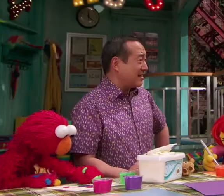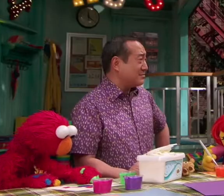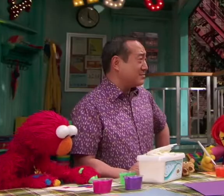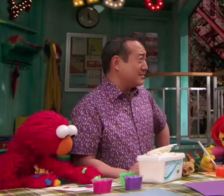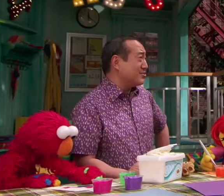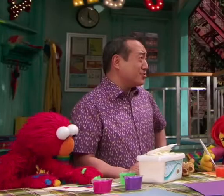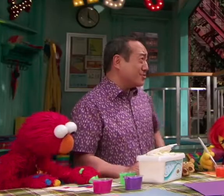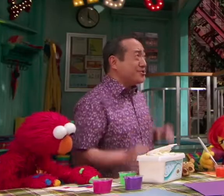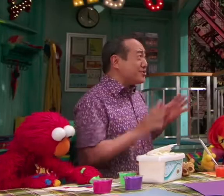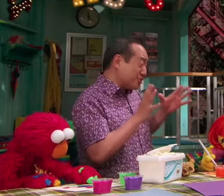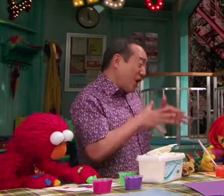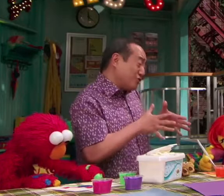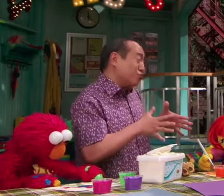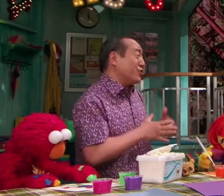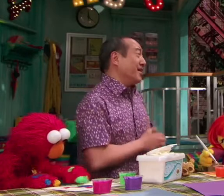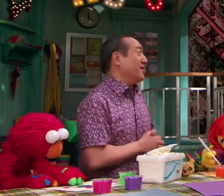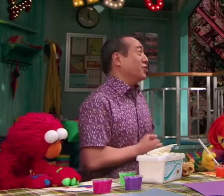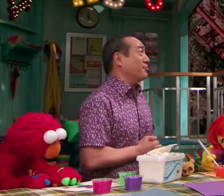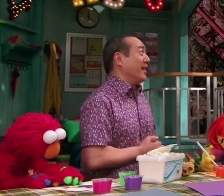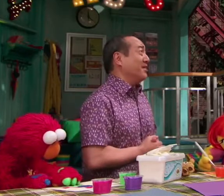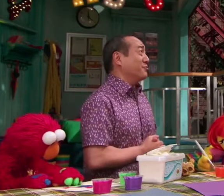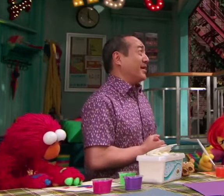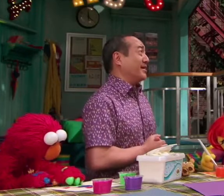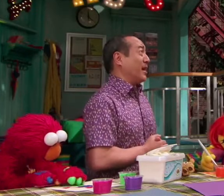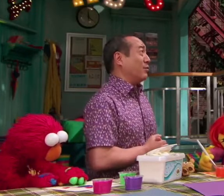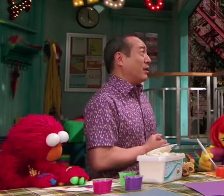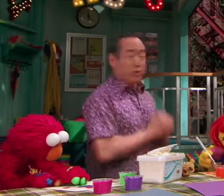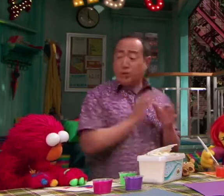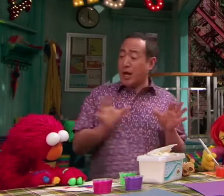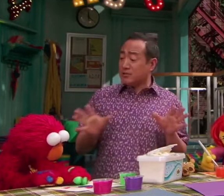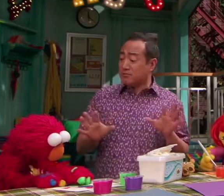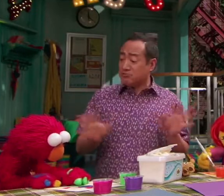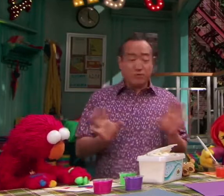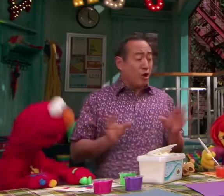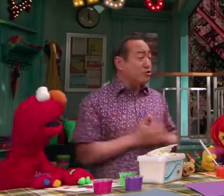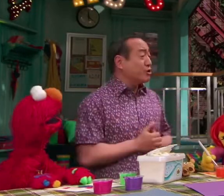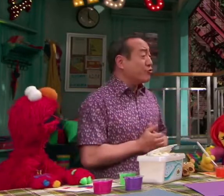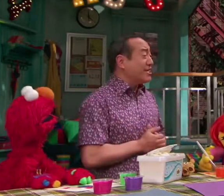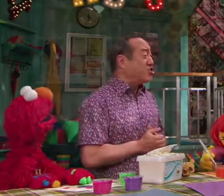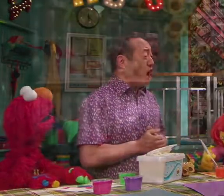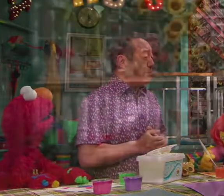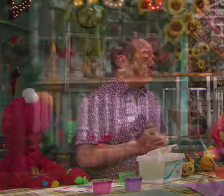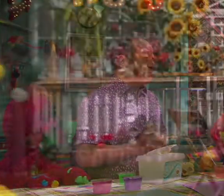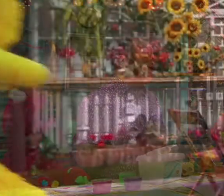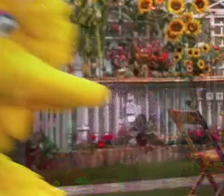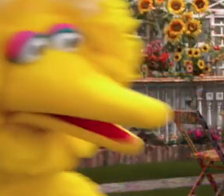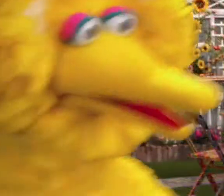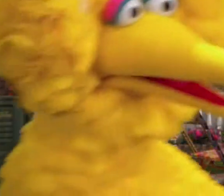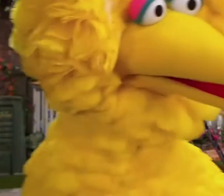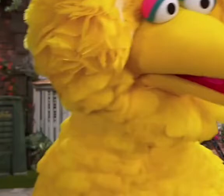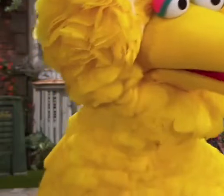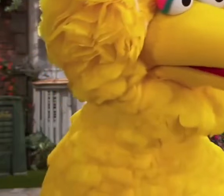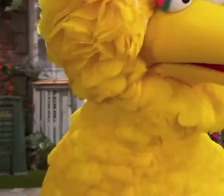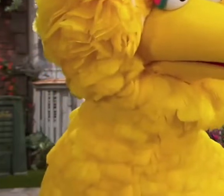Julia is just concentrating on her painting right now you guys huh you're all doing a great job